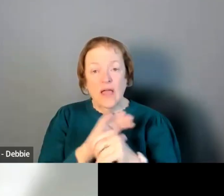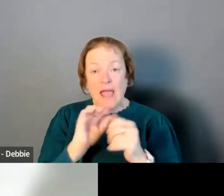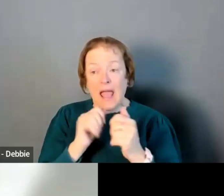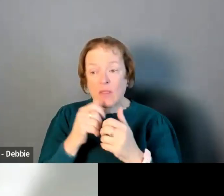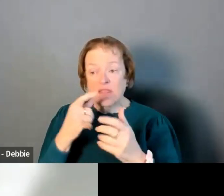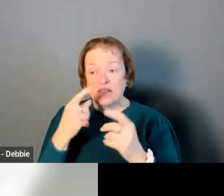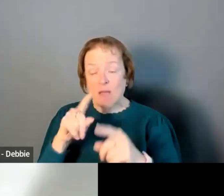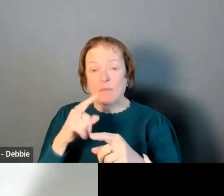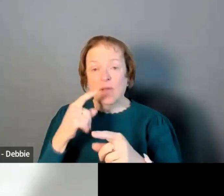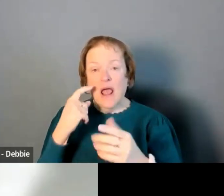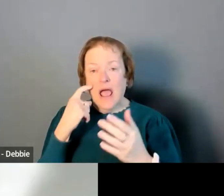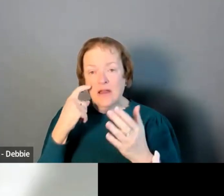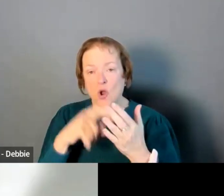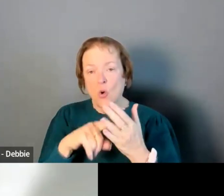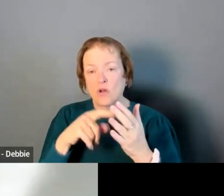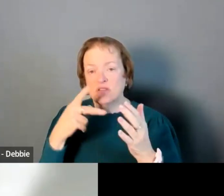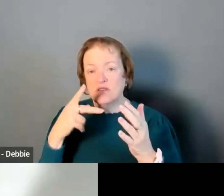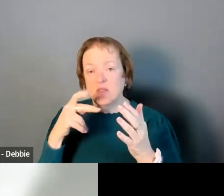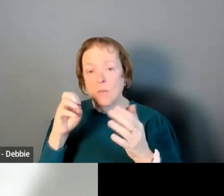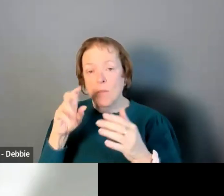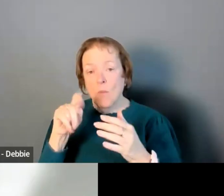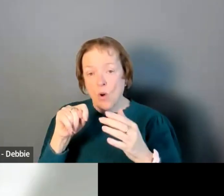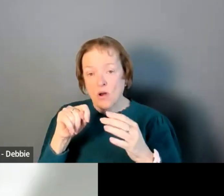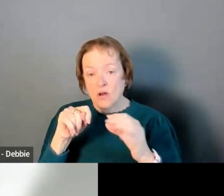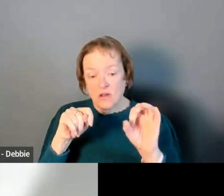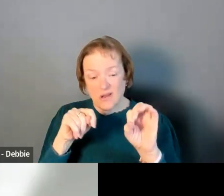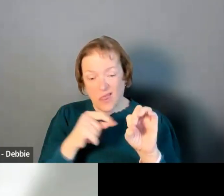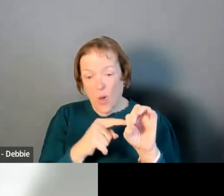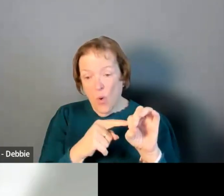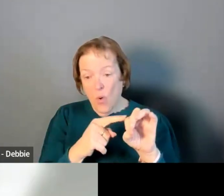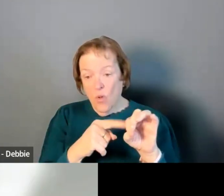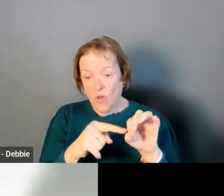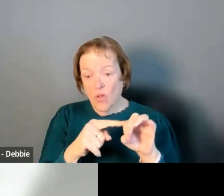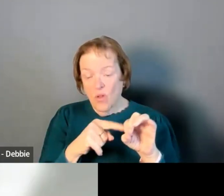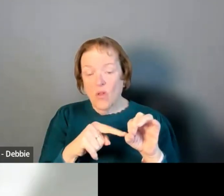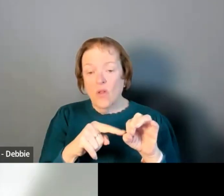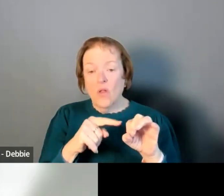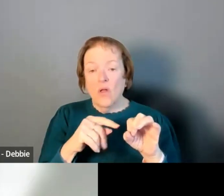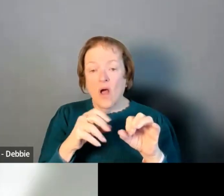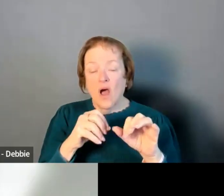He is in first grade. The port of his touchscreen.